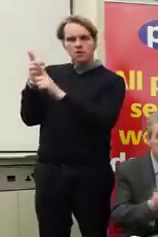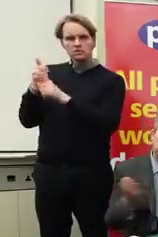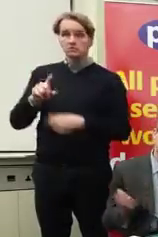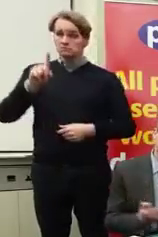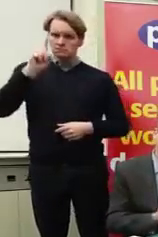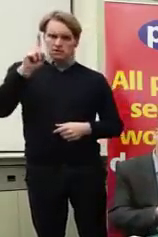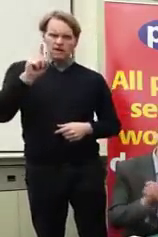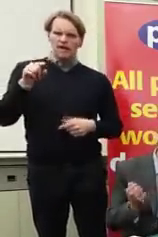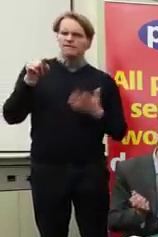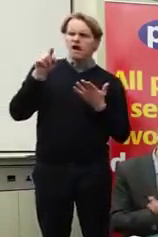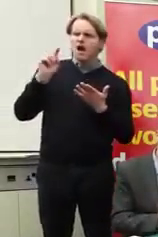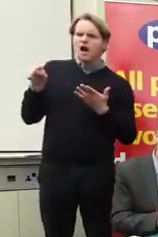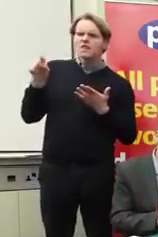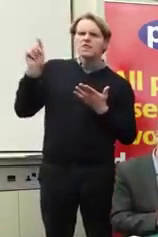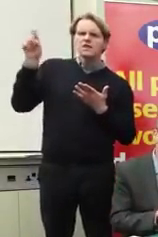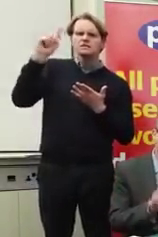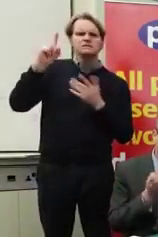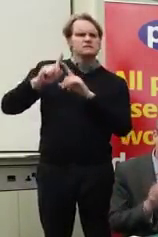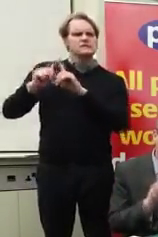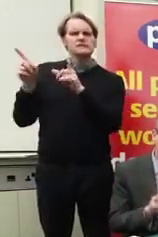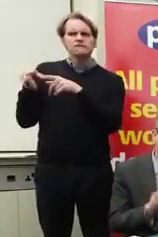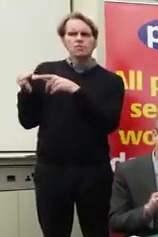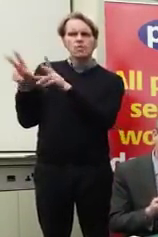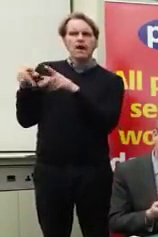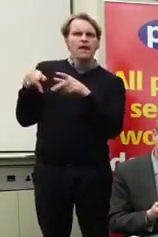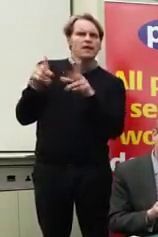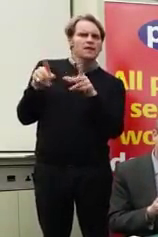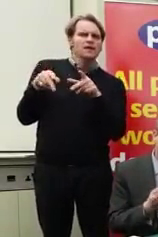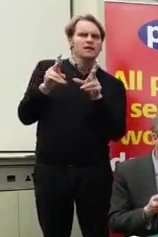other unions do decide something differently we have to ensure that we're